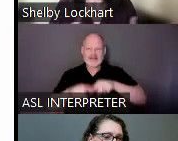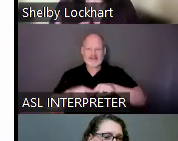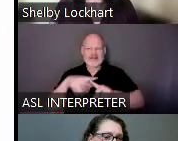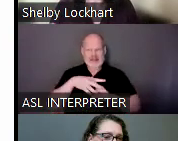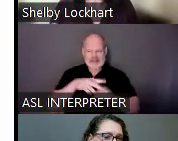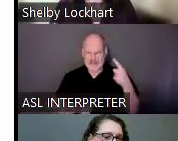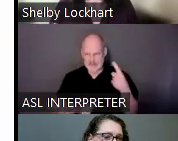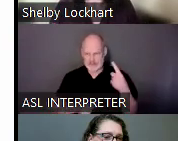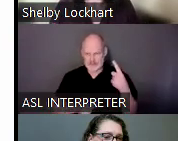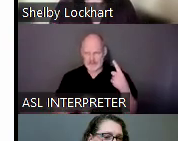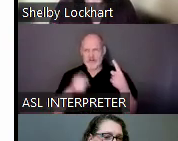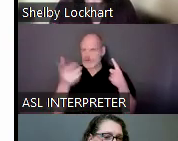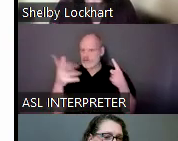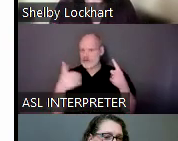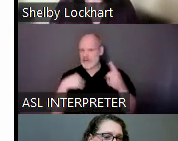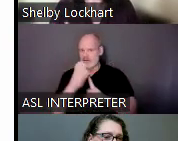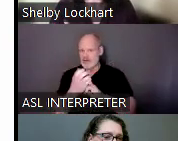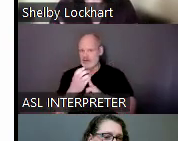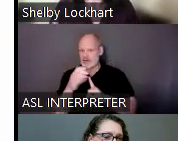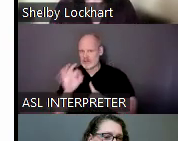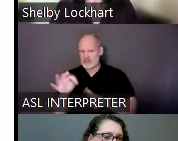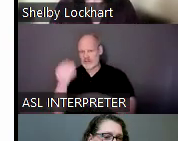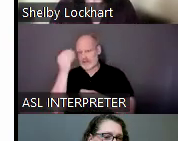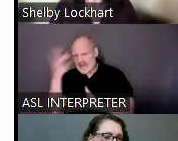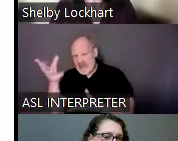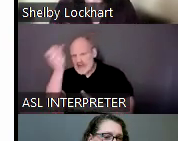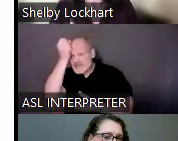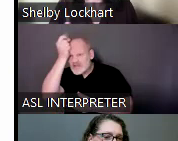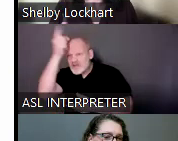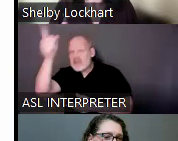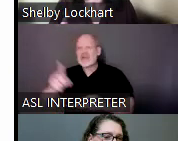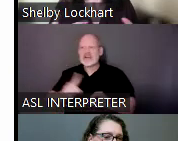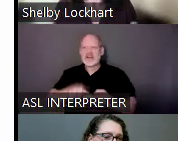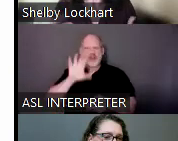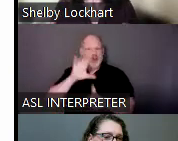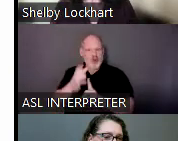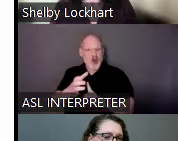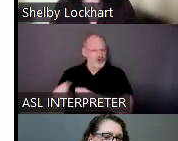you already have a culture of data literacy and inquiry, you're going to want to lean on